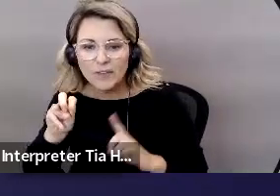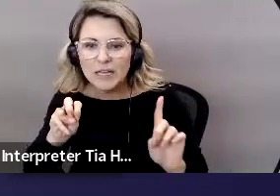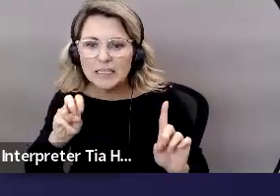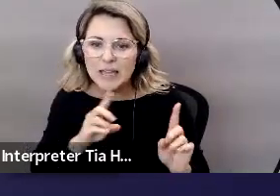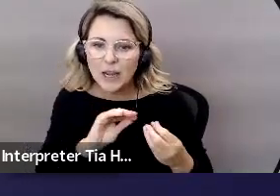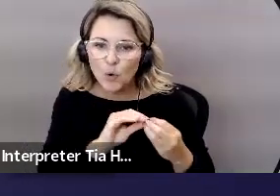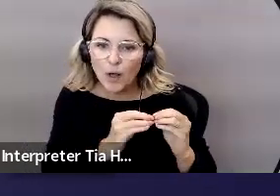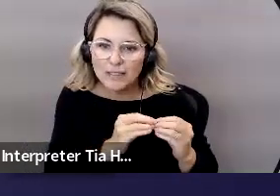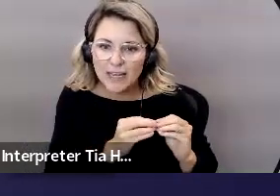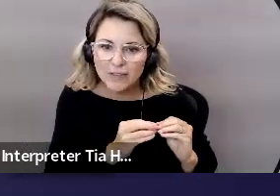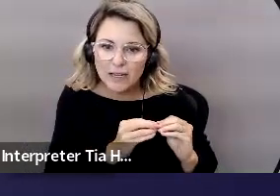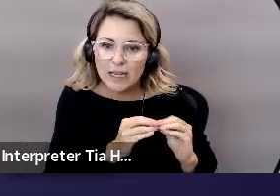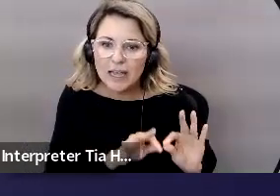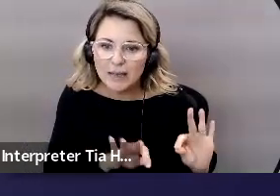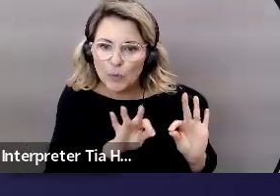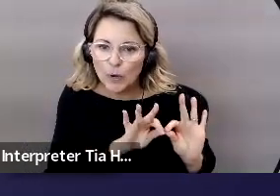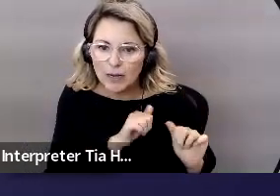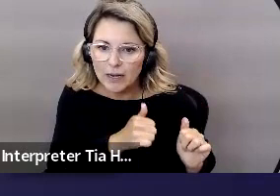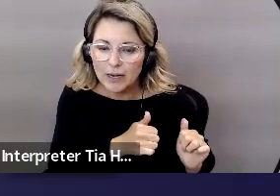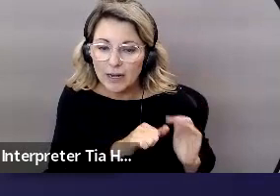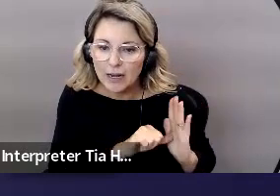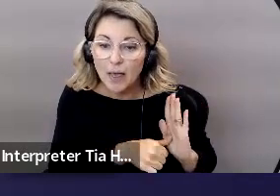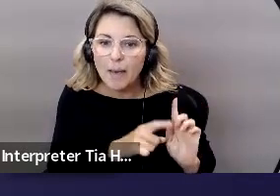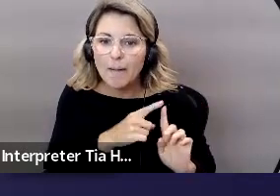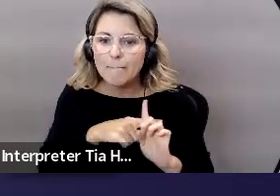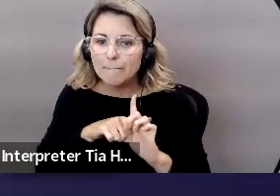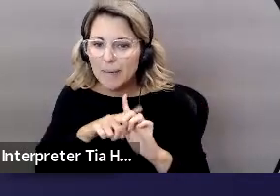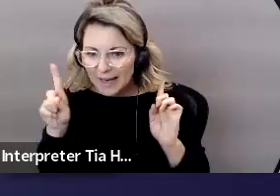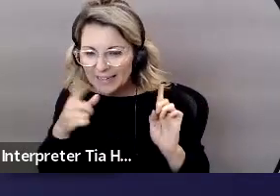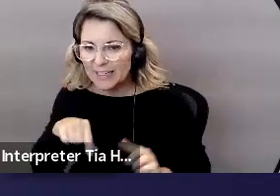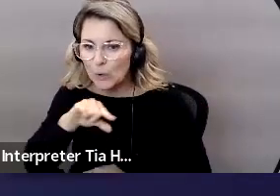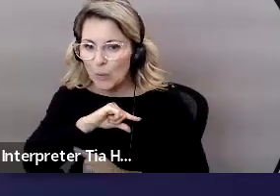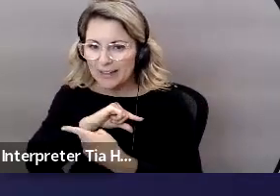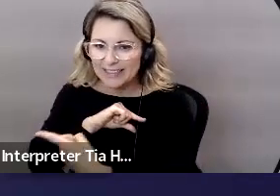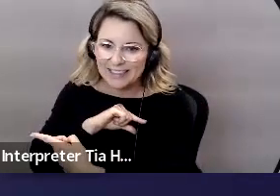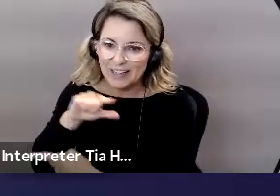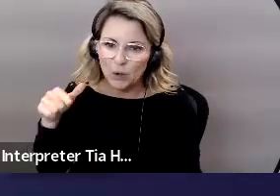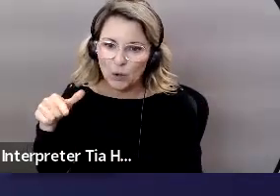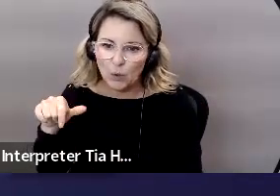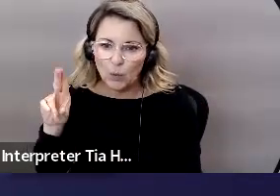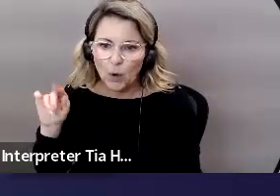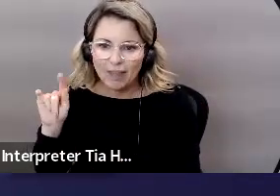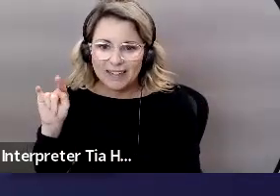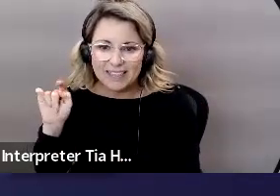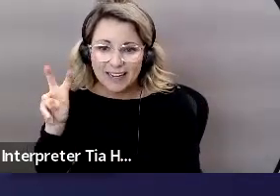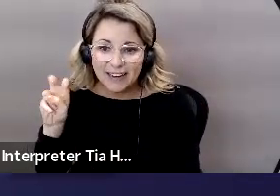but you're also adding in elements of qualitative data, especially as we talk about participatory